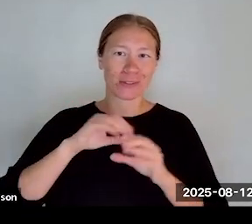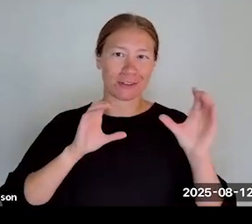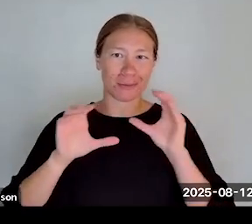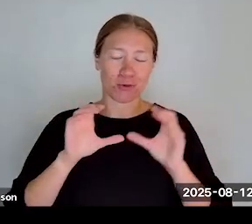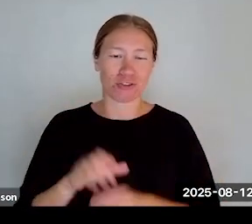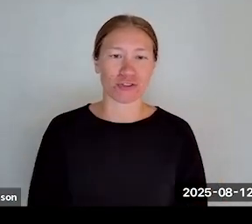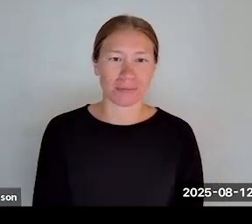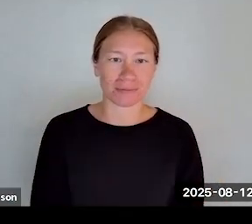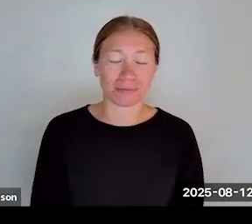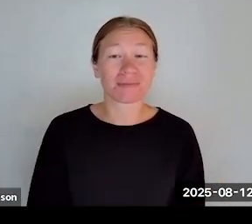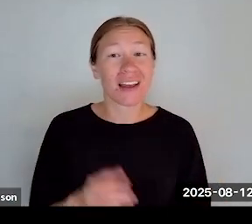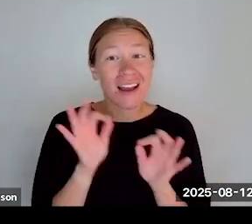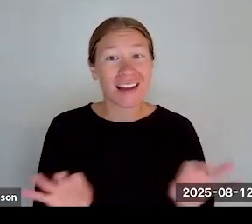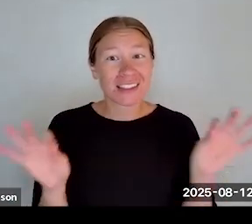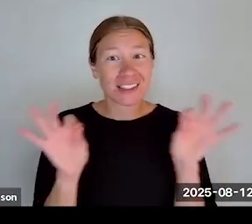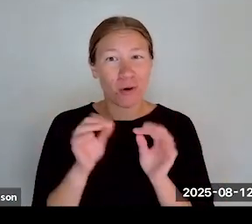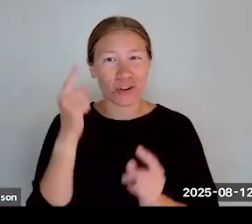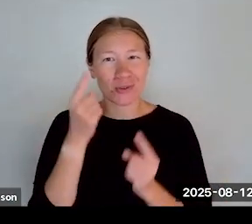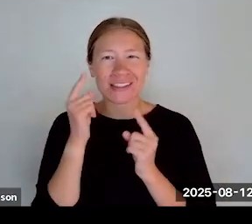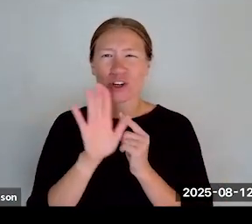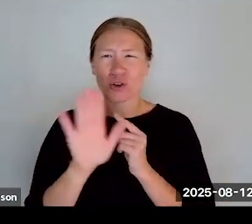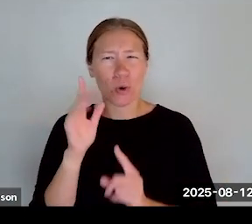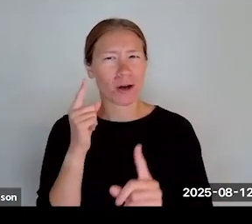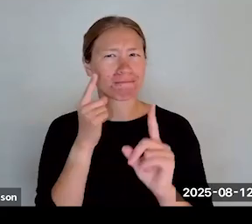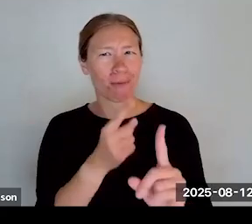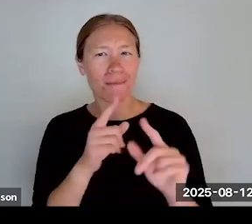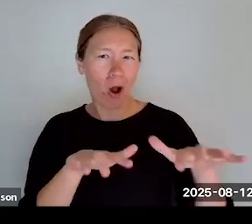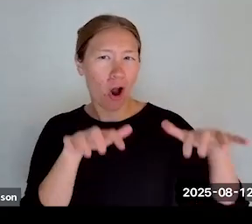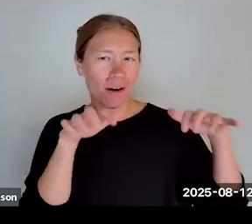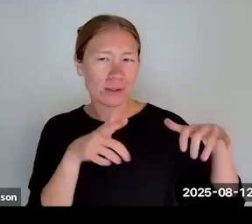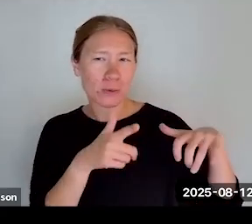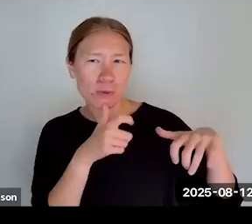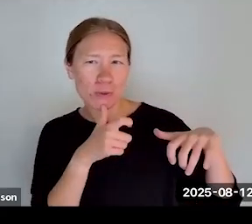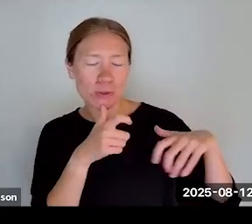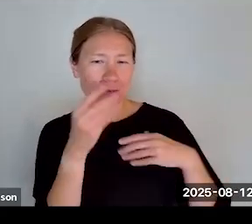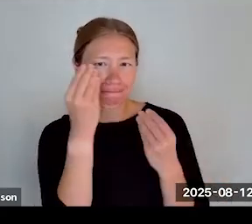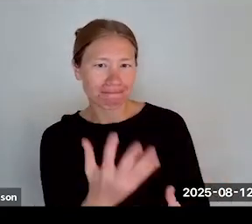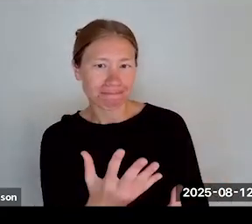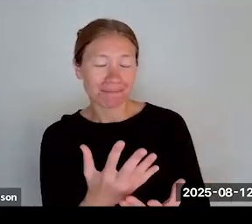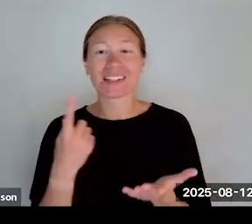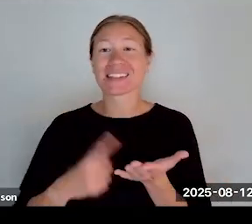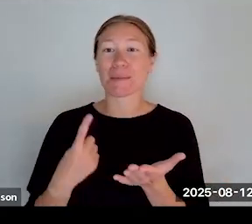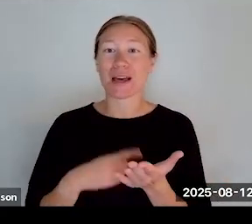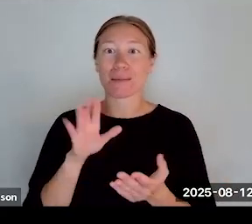It's also important to consider your audience when communicating. Sometimes the individuals you intend to reach may differ from those